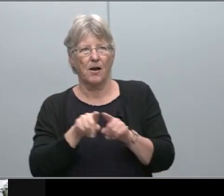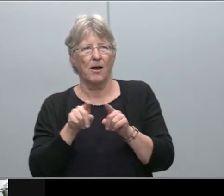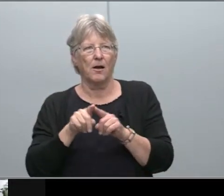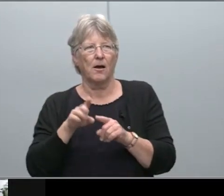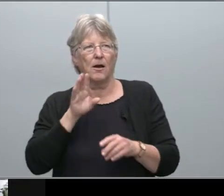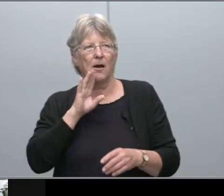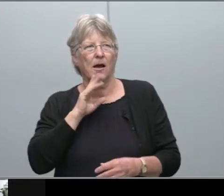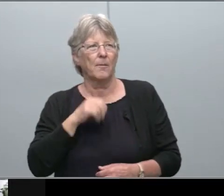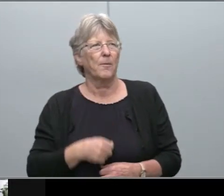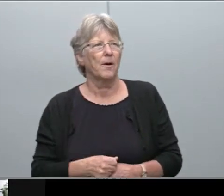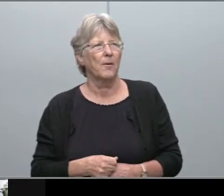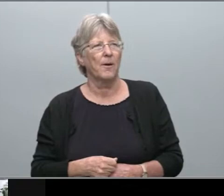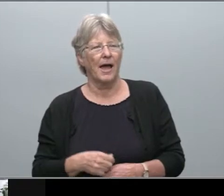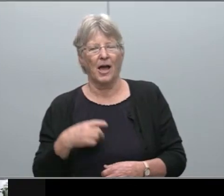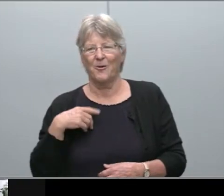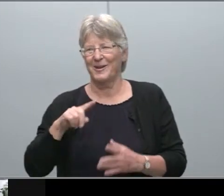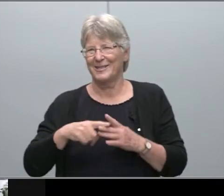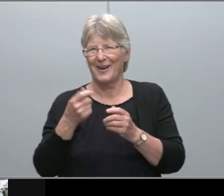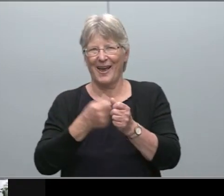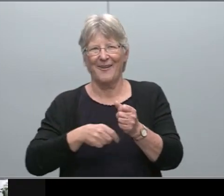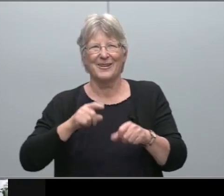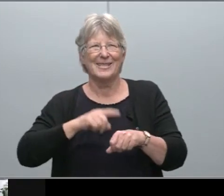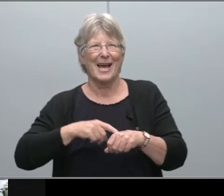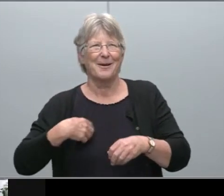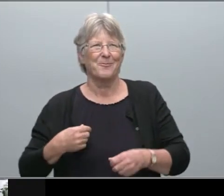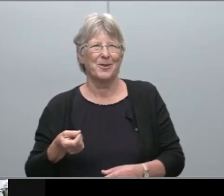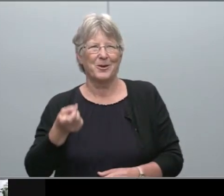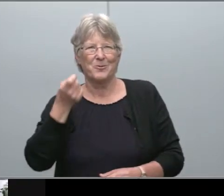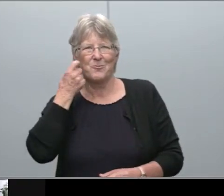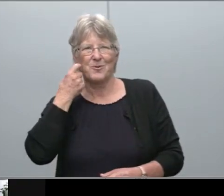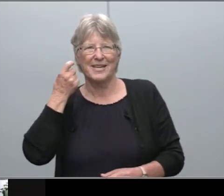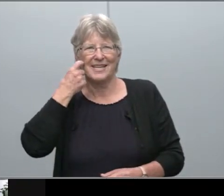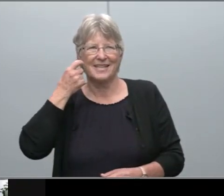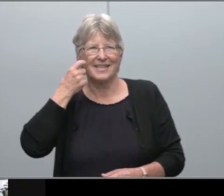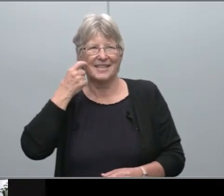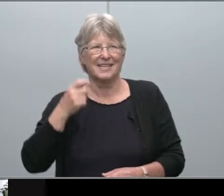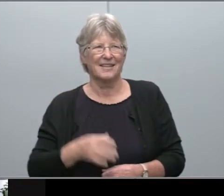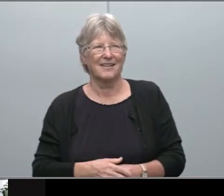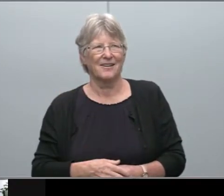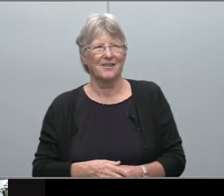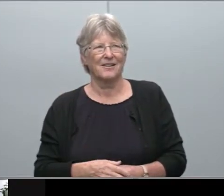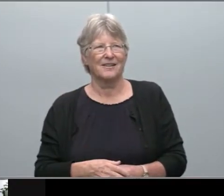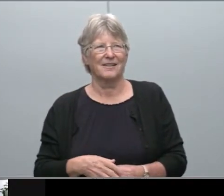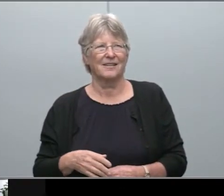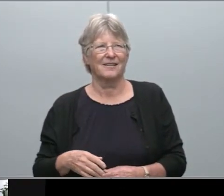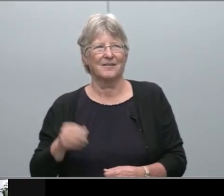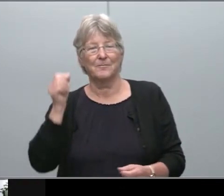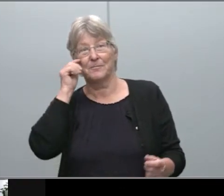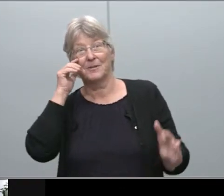which advised and communicated even more so about the presentation and what our intentions are